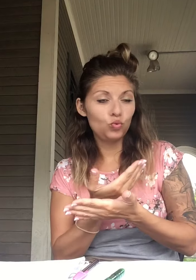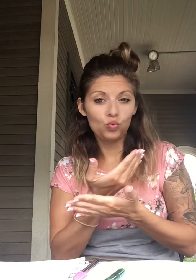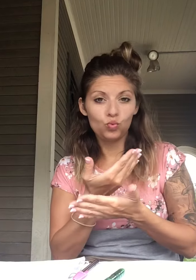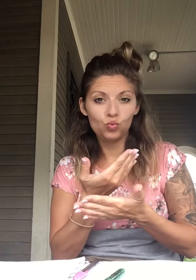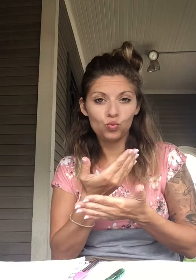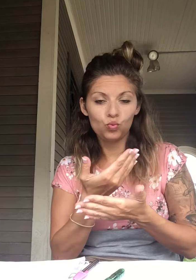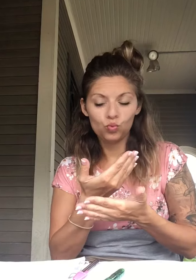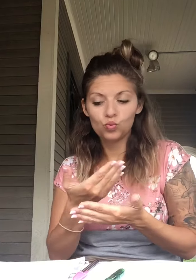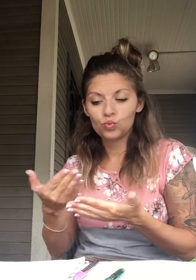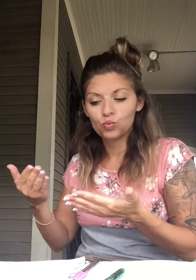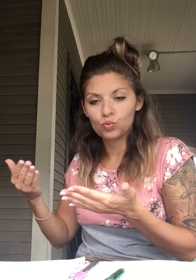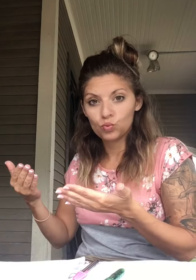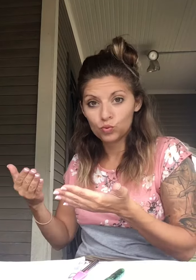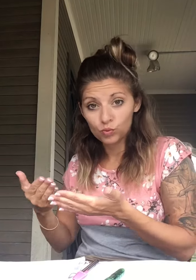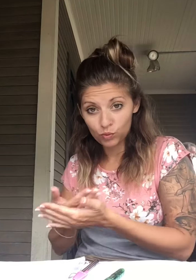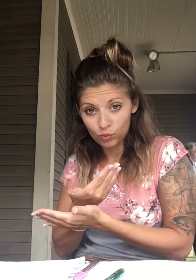new